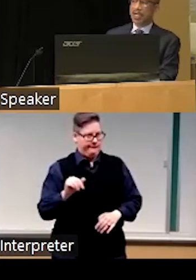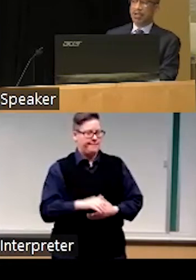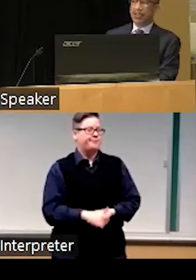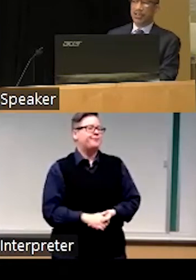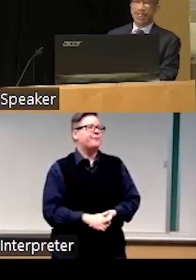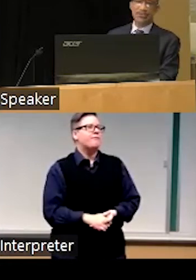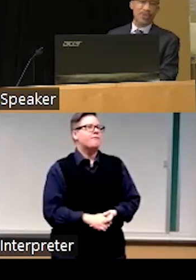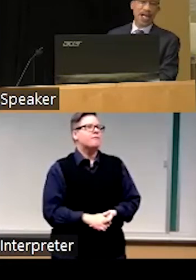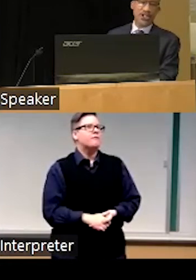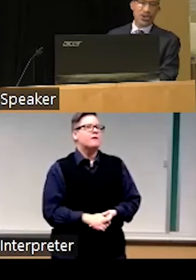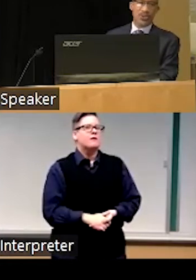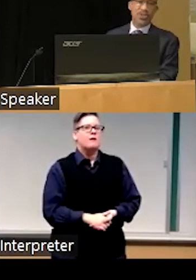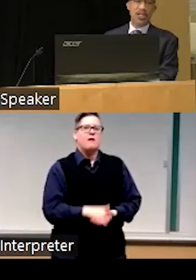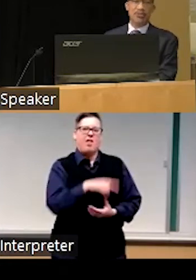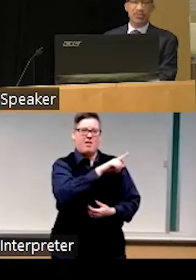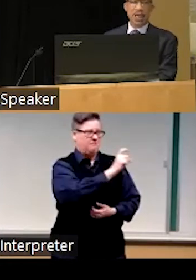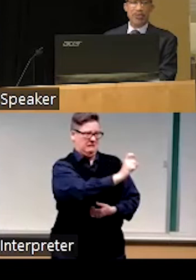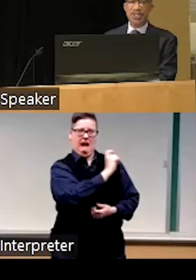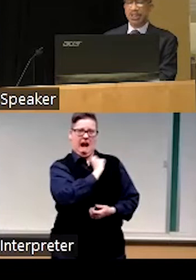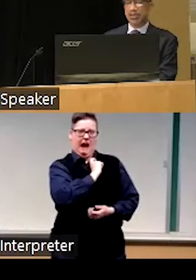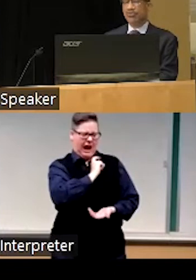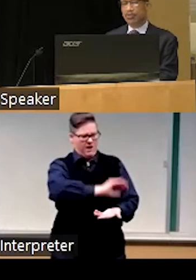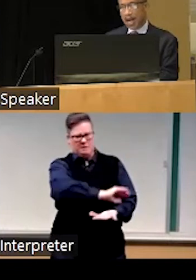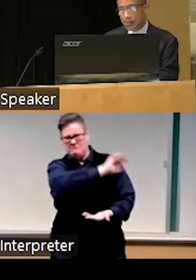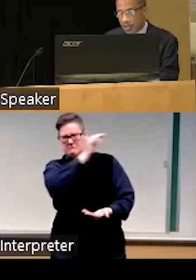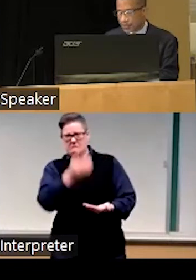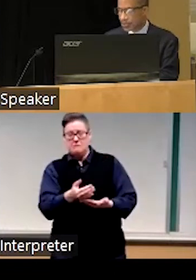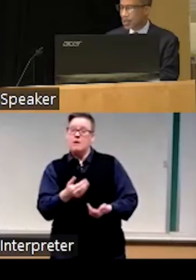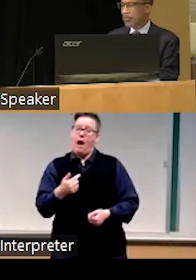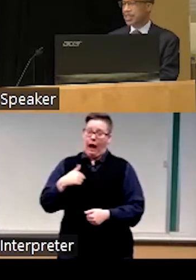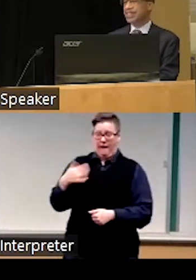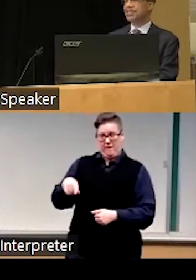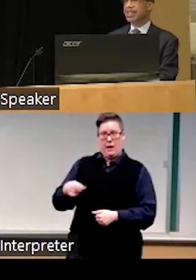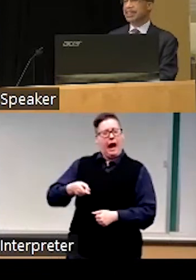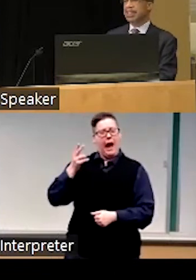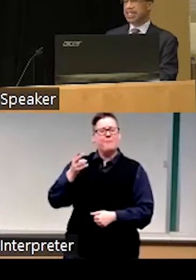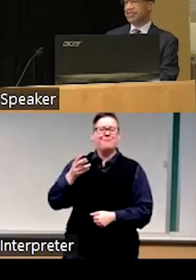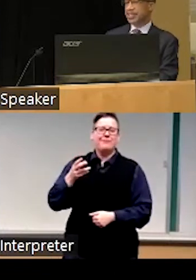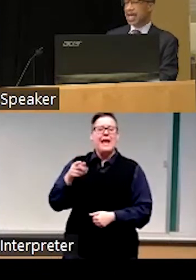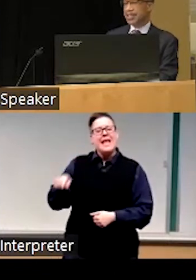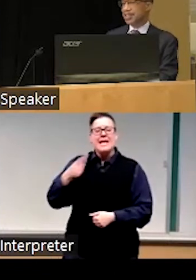um a fairly high dose I would from my point of view I wouldn't consider it necessarily toxic